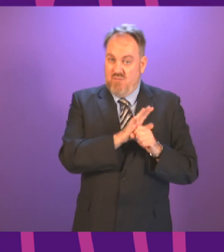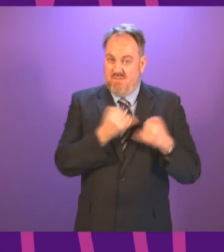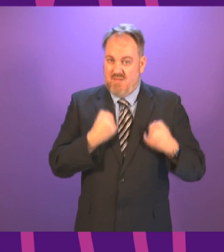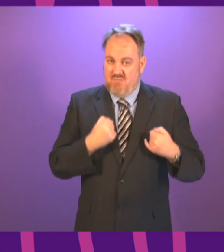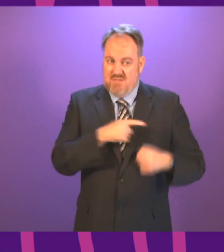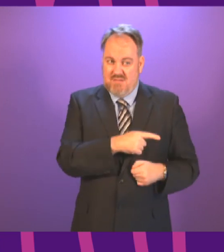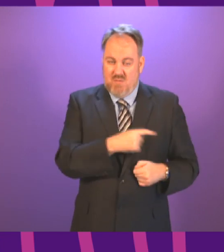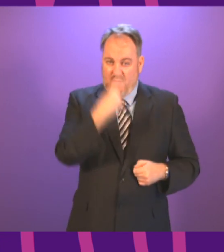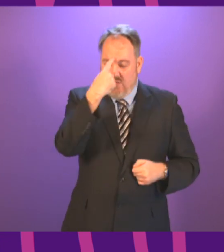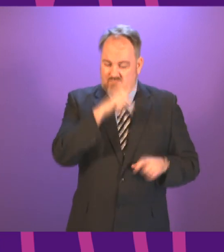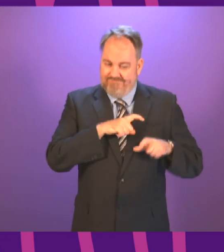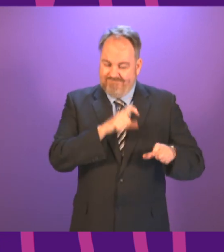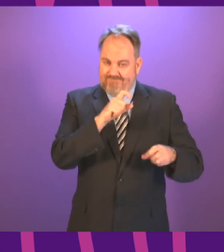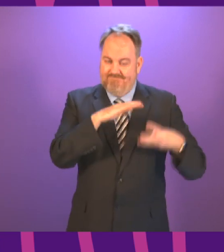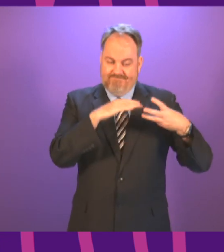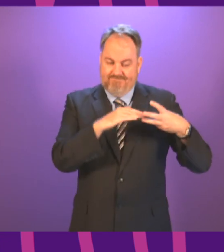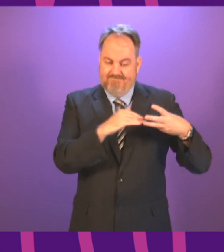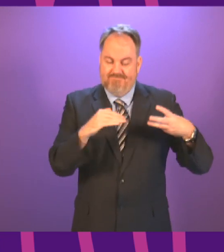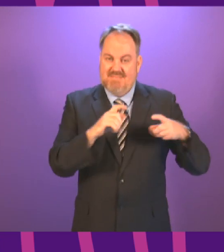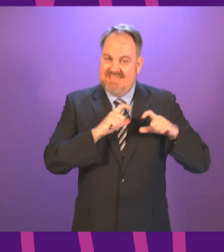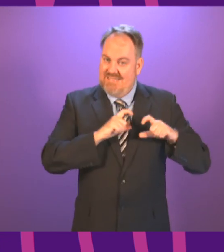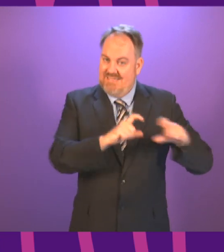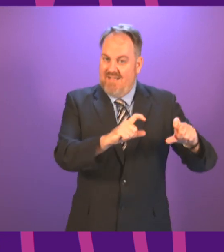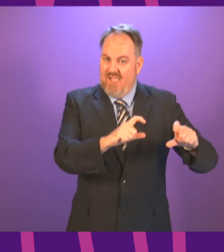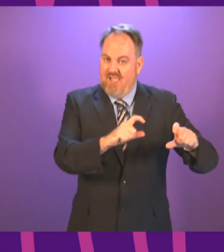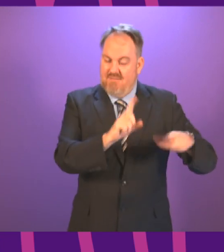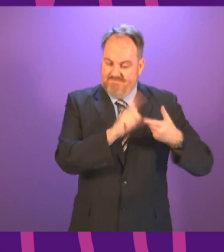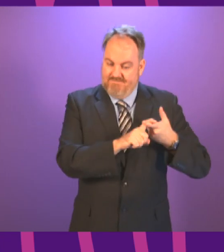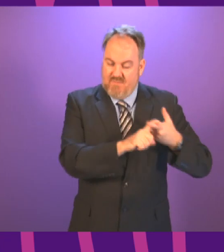that the decision not to put the area down to a lower level was the right one.